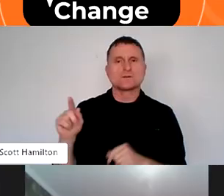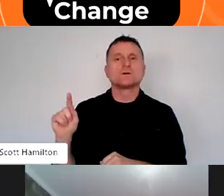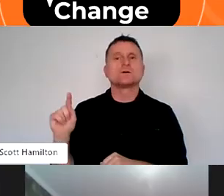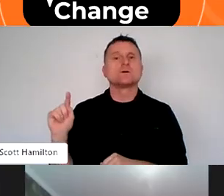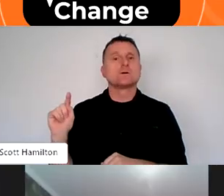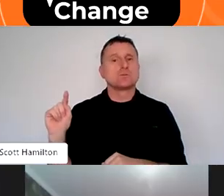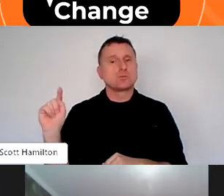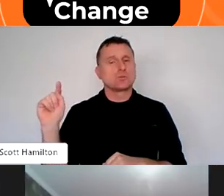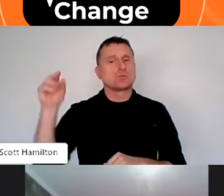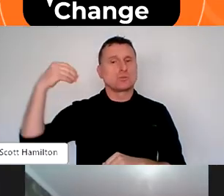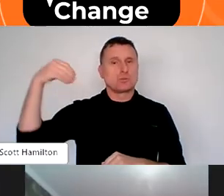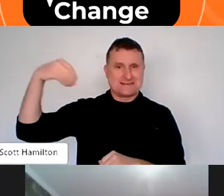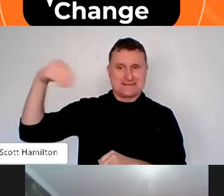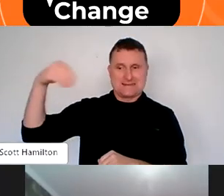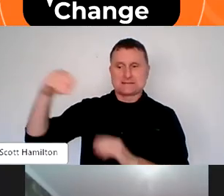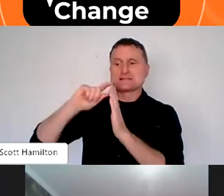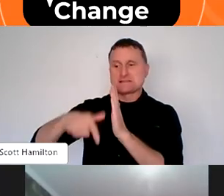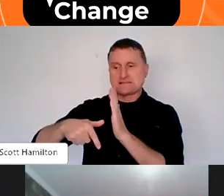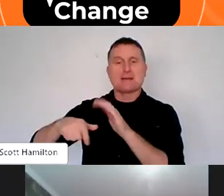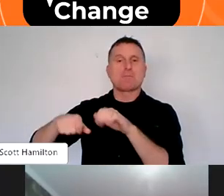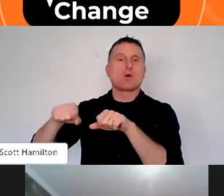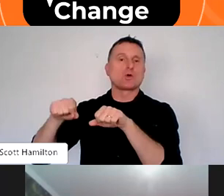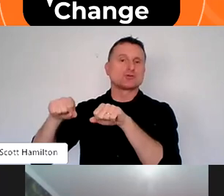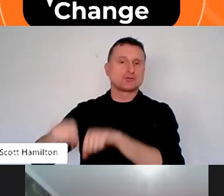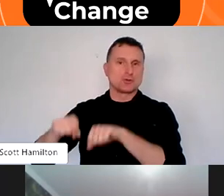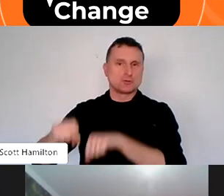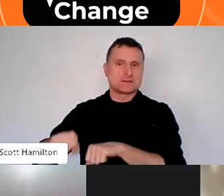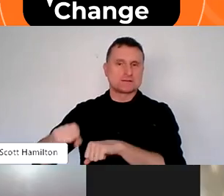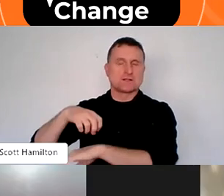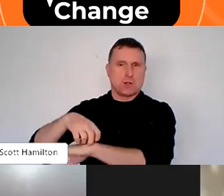Students' Association and he's going to be moderating this, the